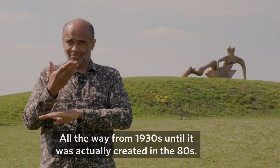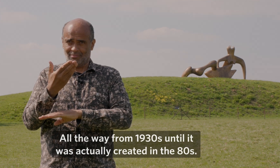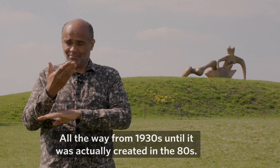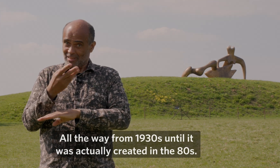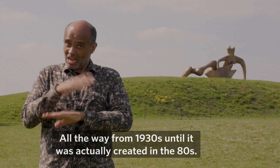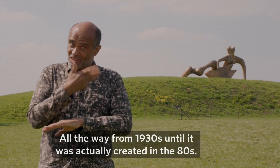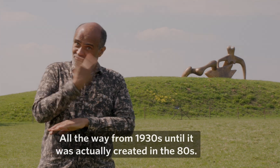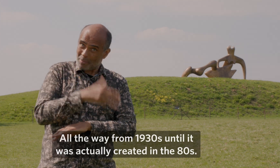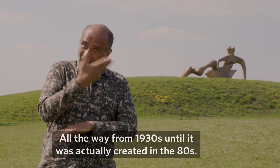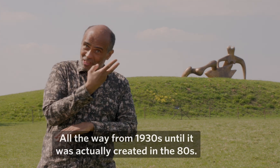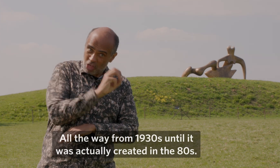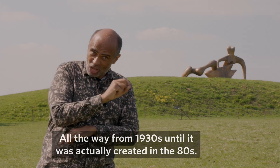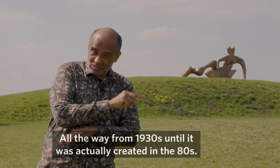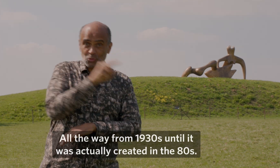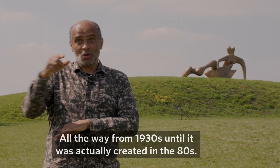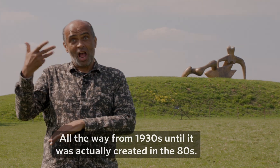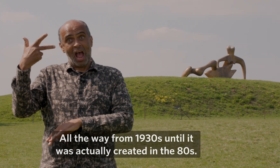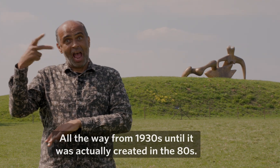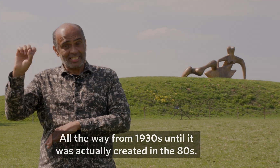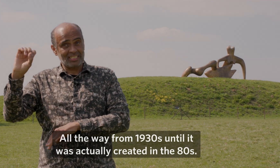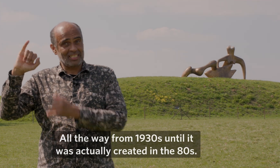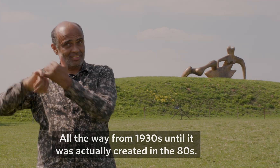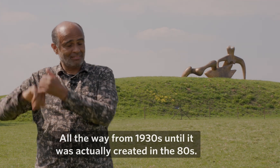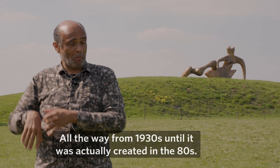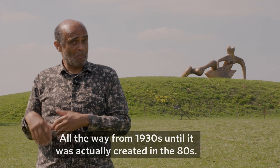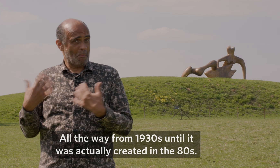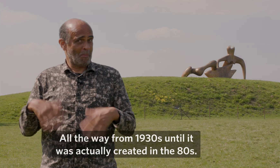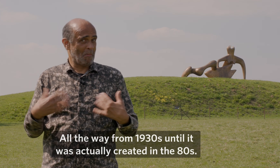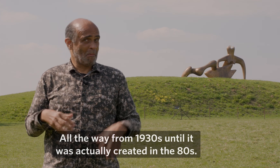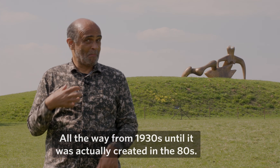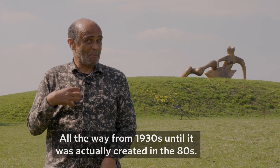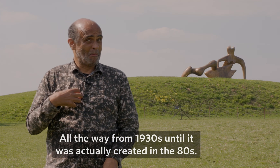All the way from 1930s until it was actually created in the 80s.